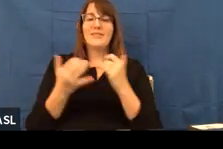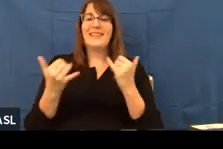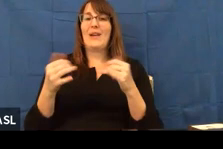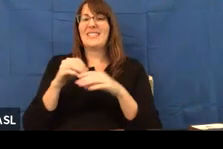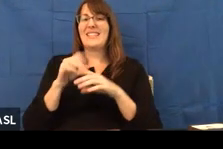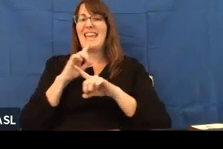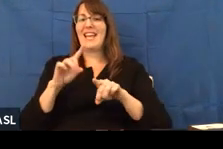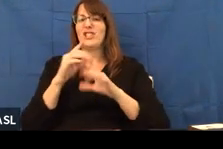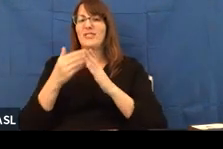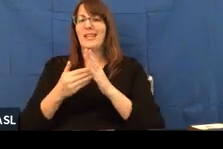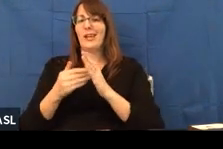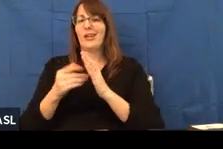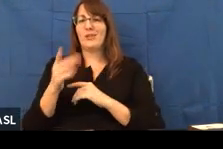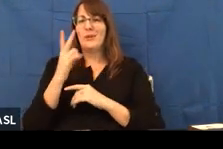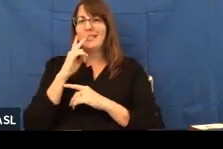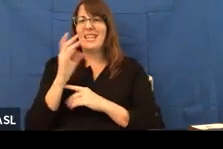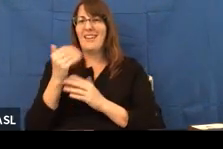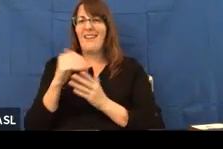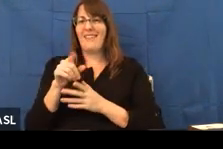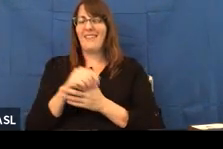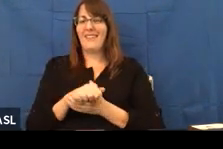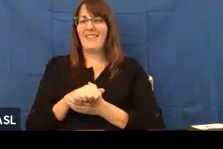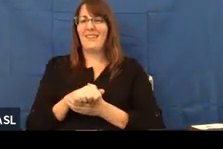Allison Frenzel : Well, I'm feeling Allison Frenzel : So Q AMP a